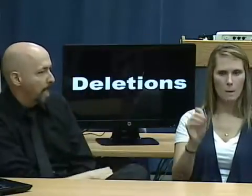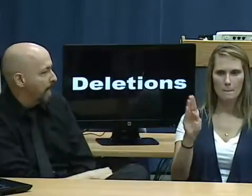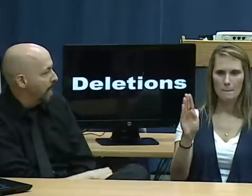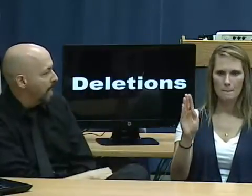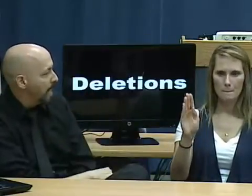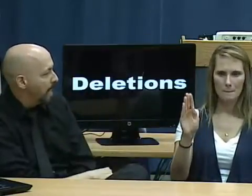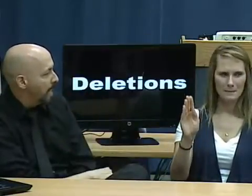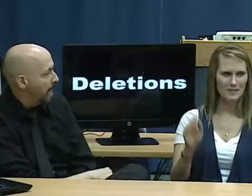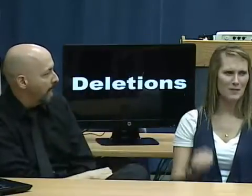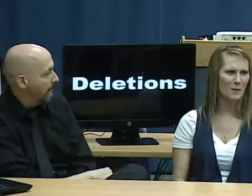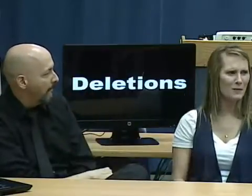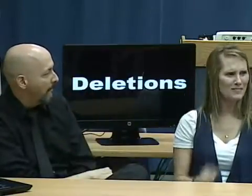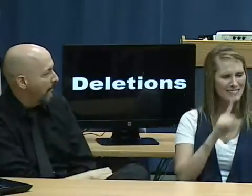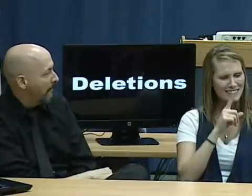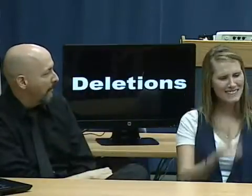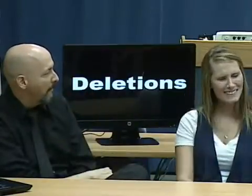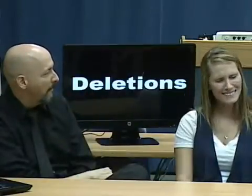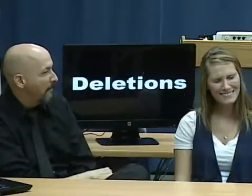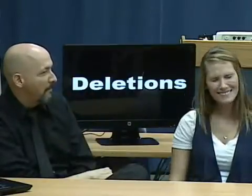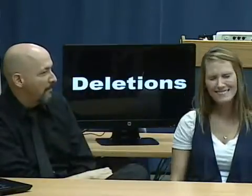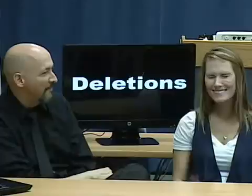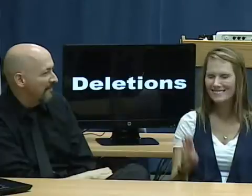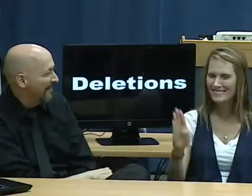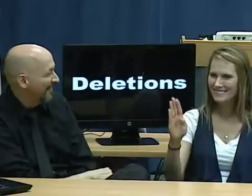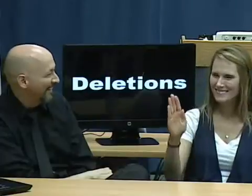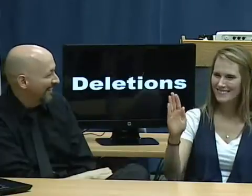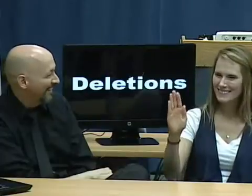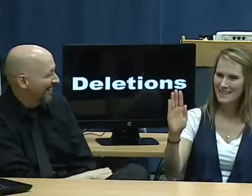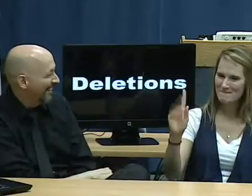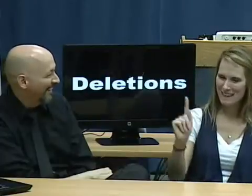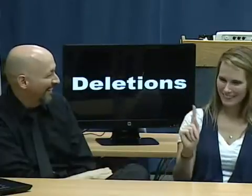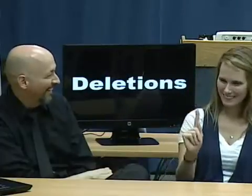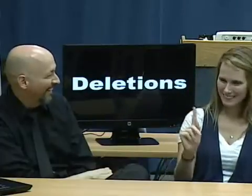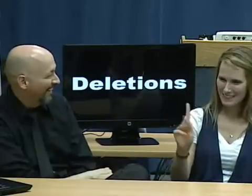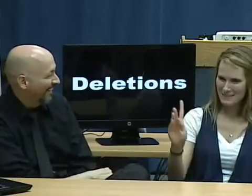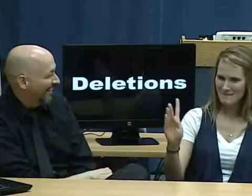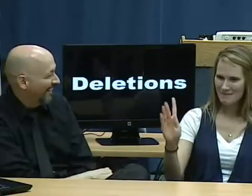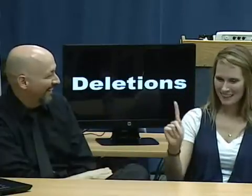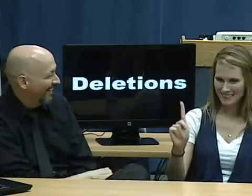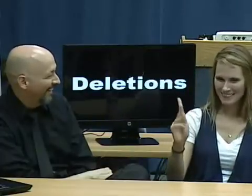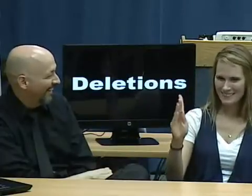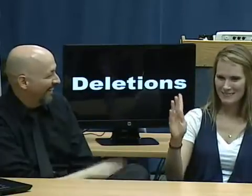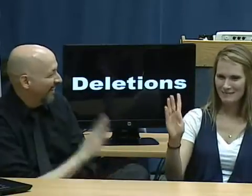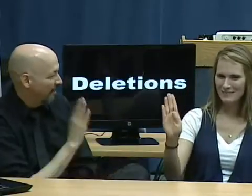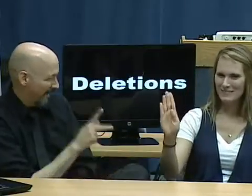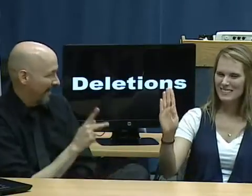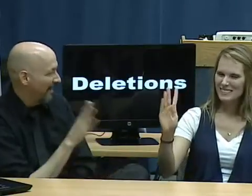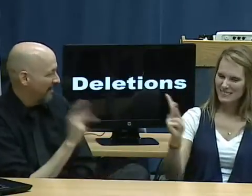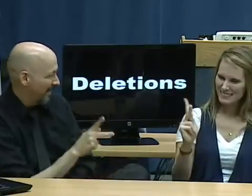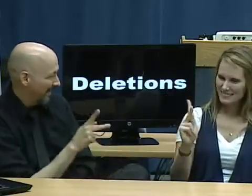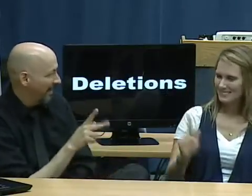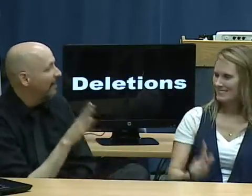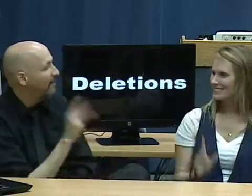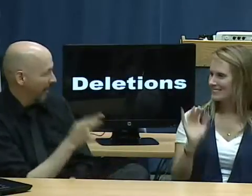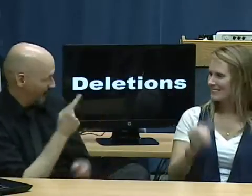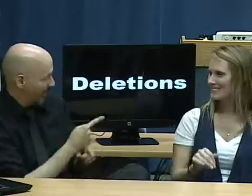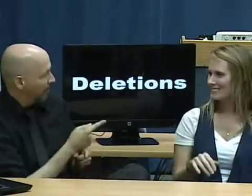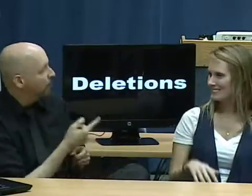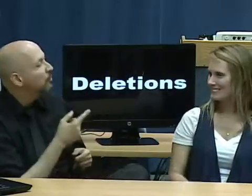Oh, B... seriously? #BACK #BACK. Right.